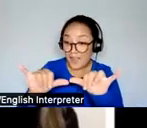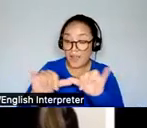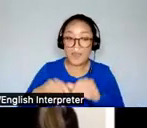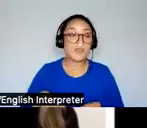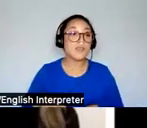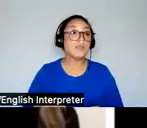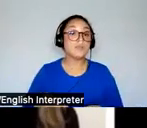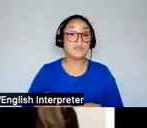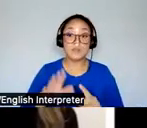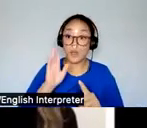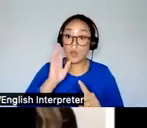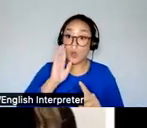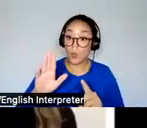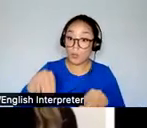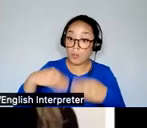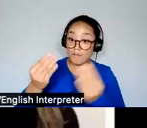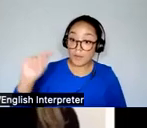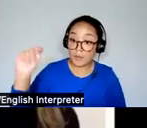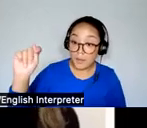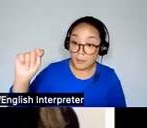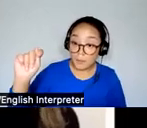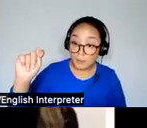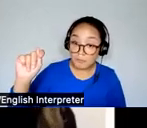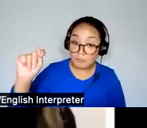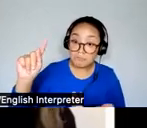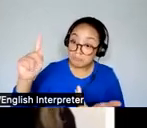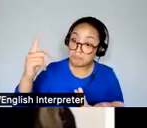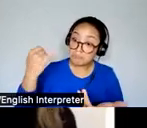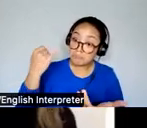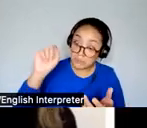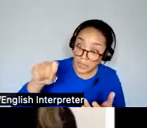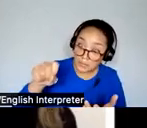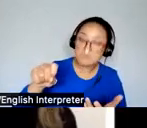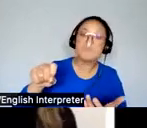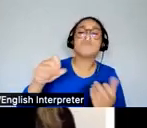If so, how many sound amplification?